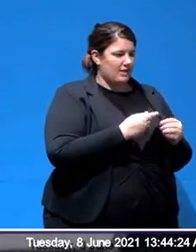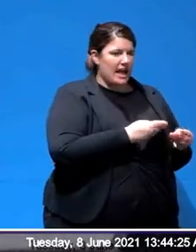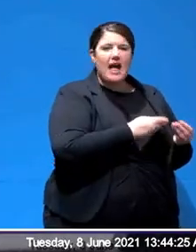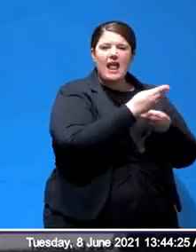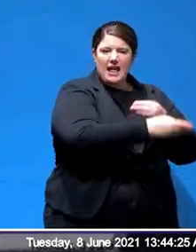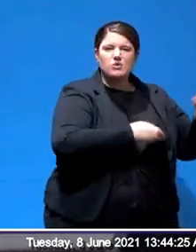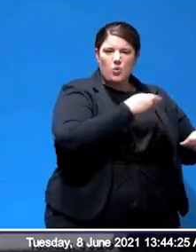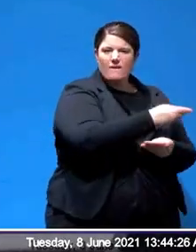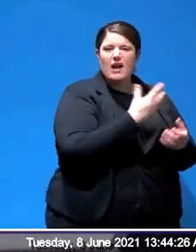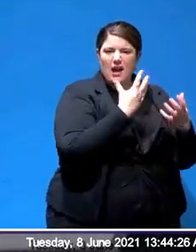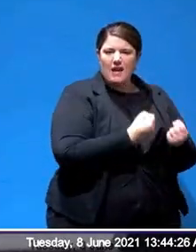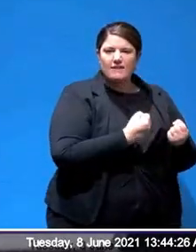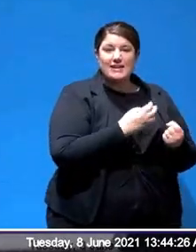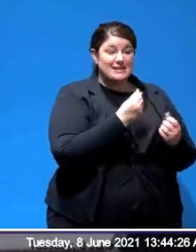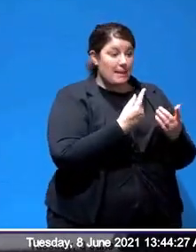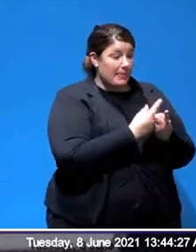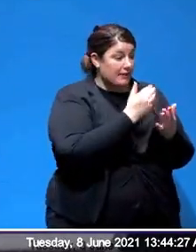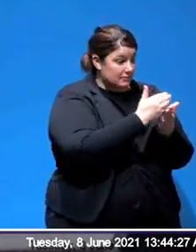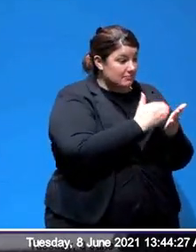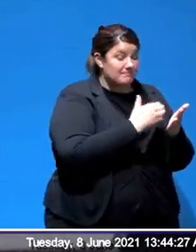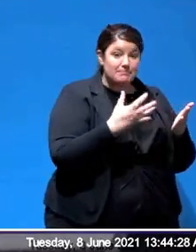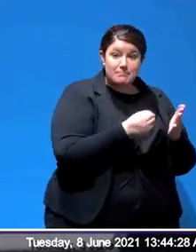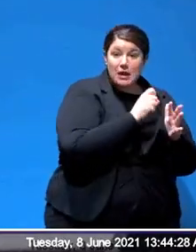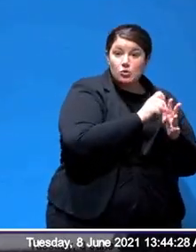There were certain things that would be required to be undertaken at a hand over.